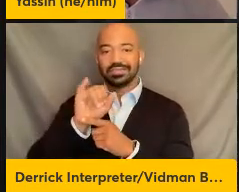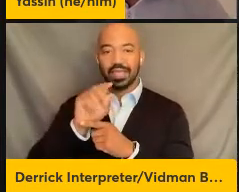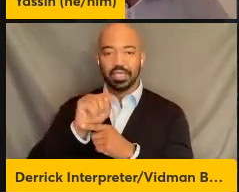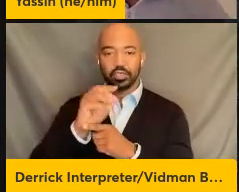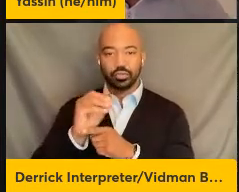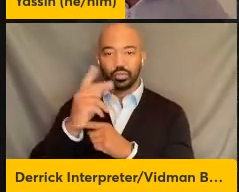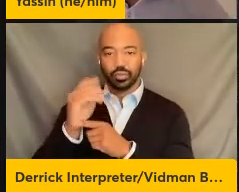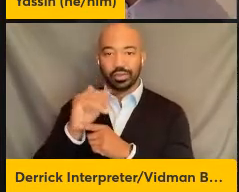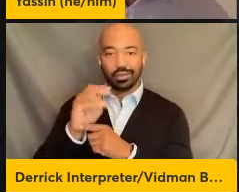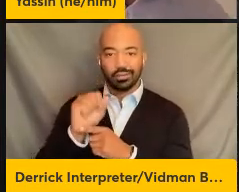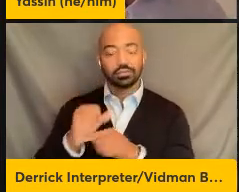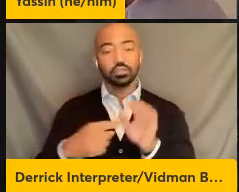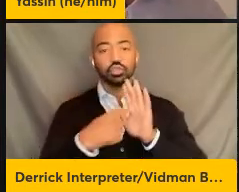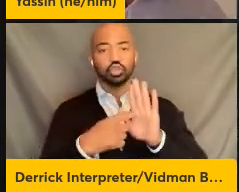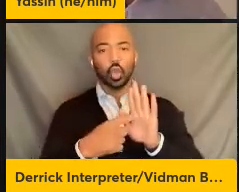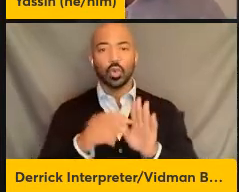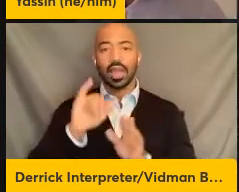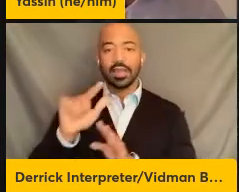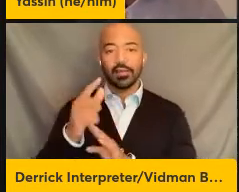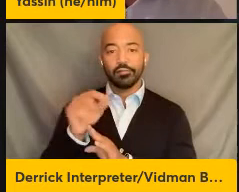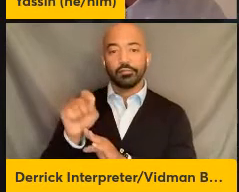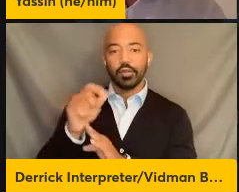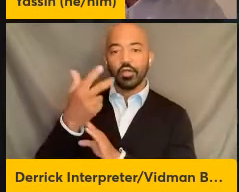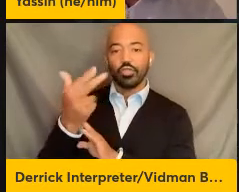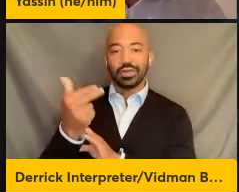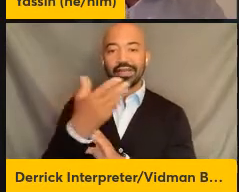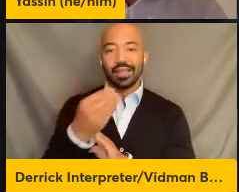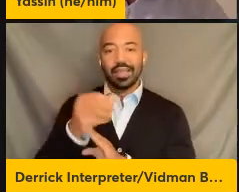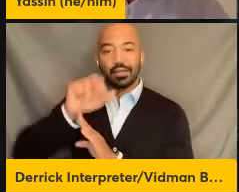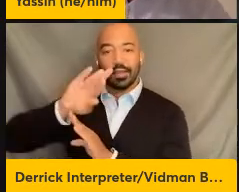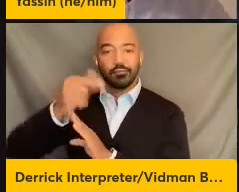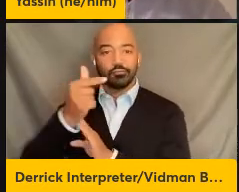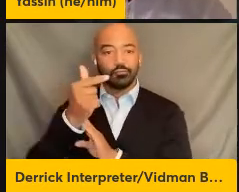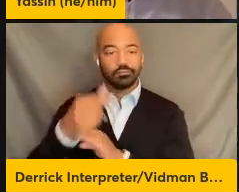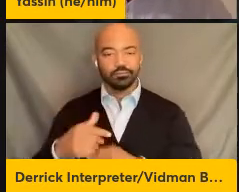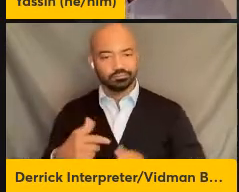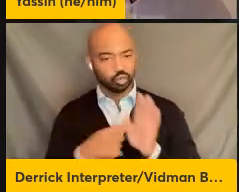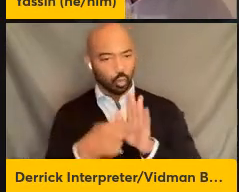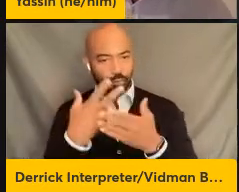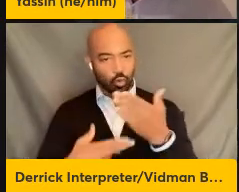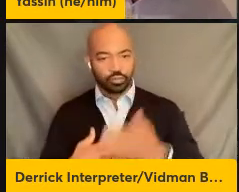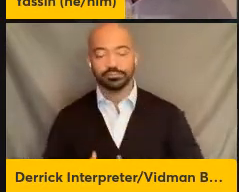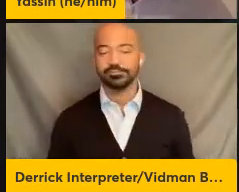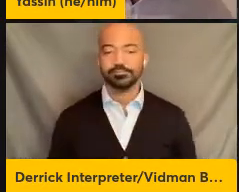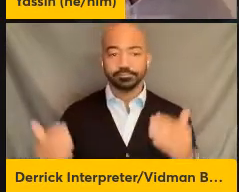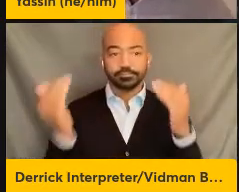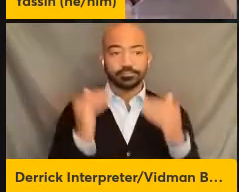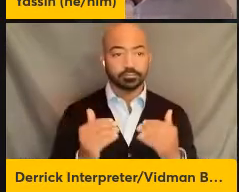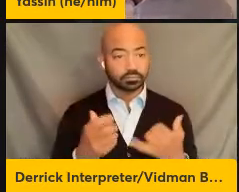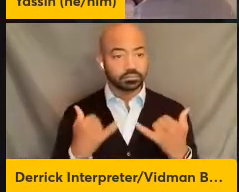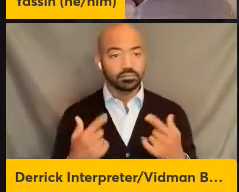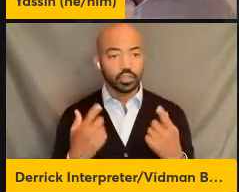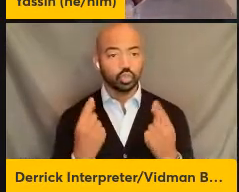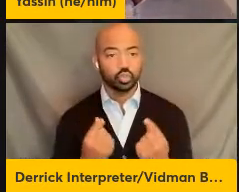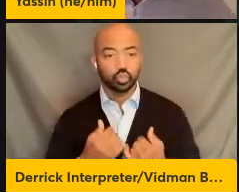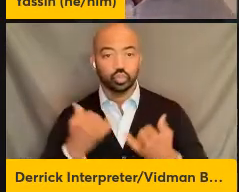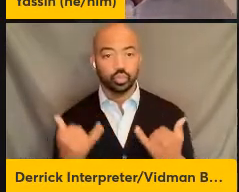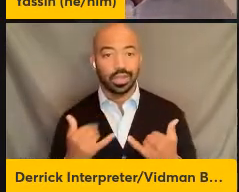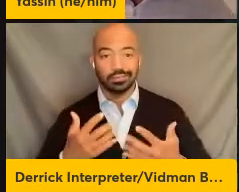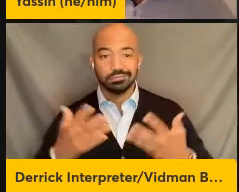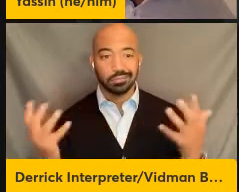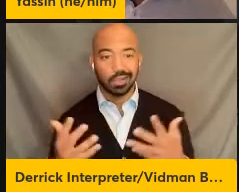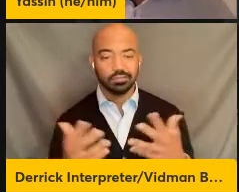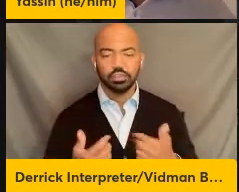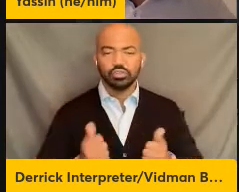I've shown you examples of IO 13, and up for regular. And now what we're doing actually is trying to understand the function